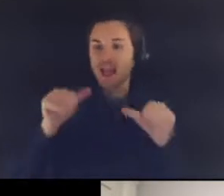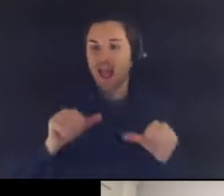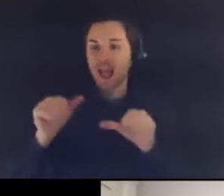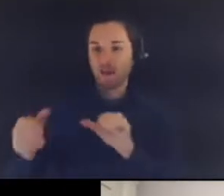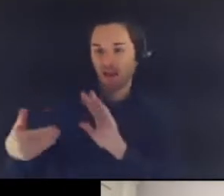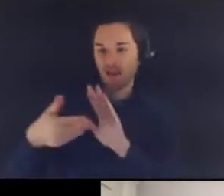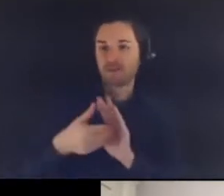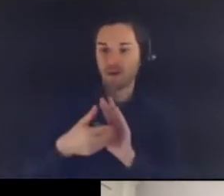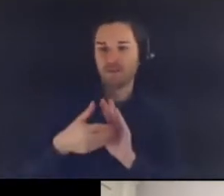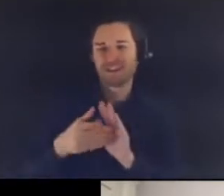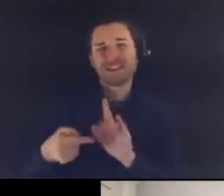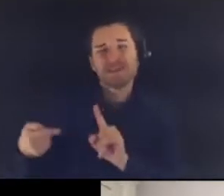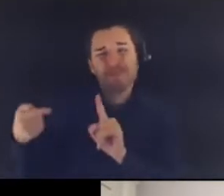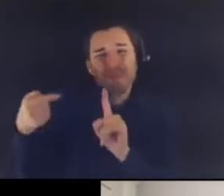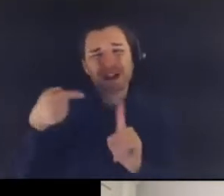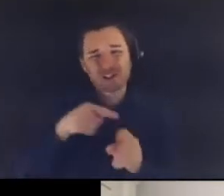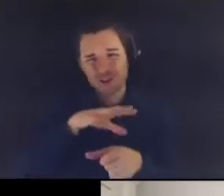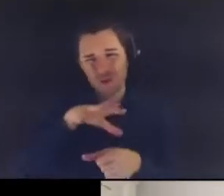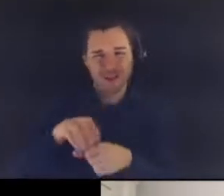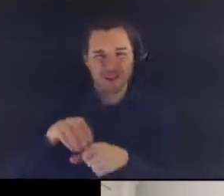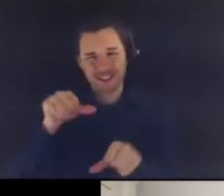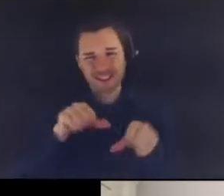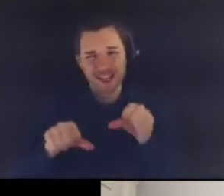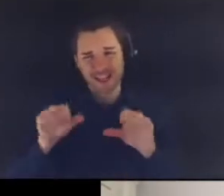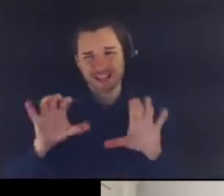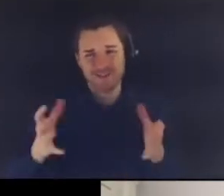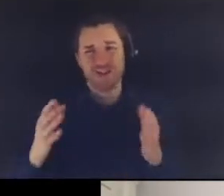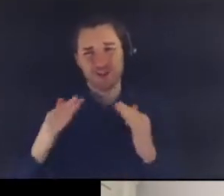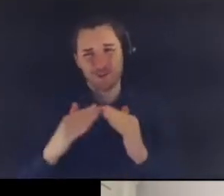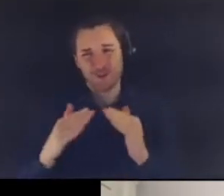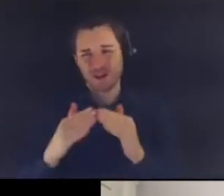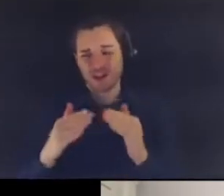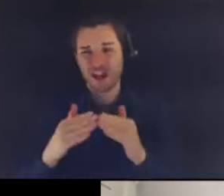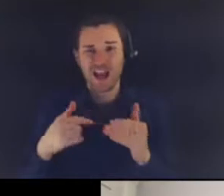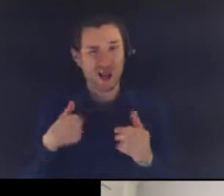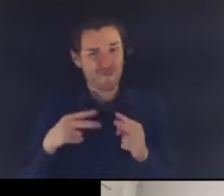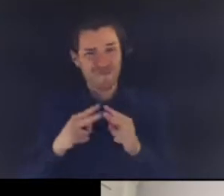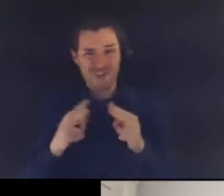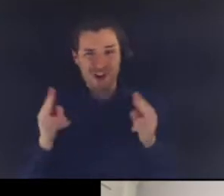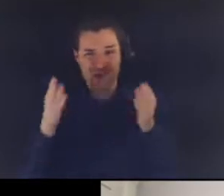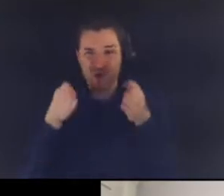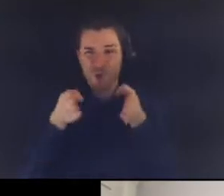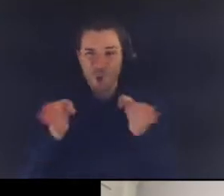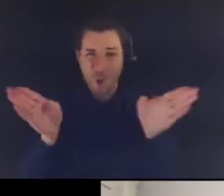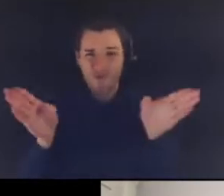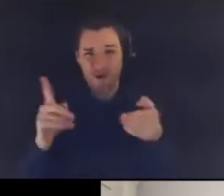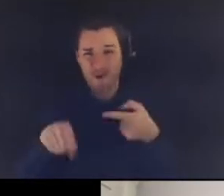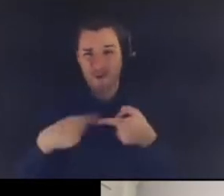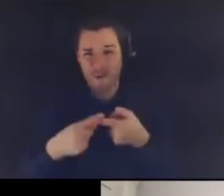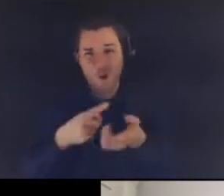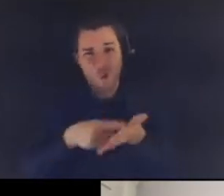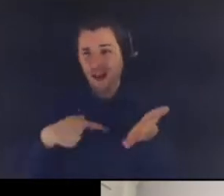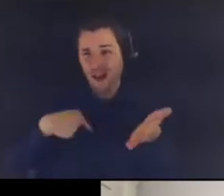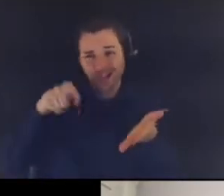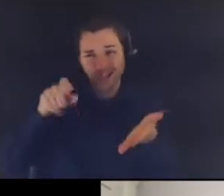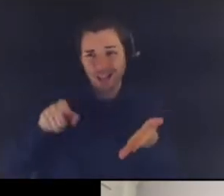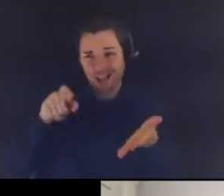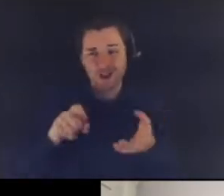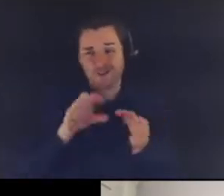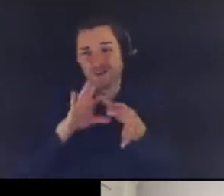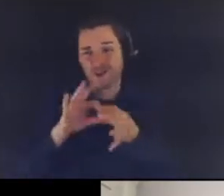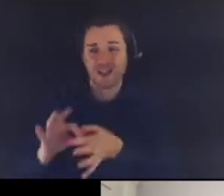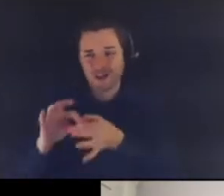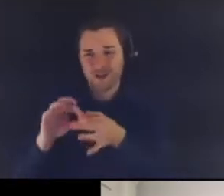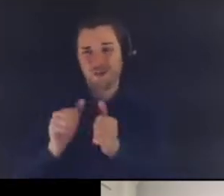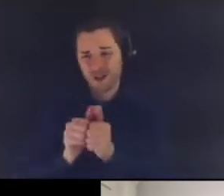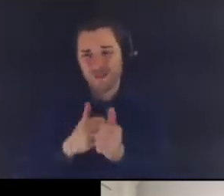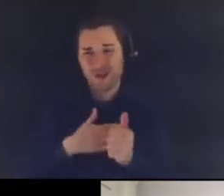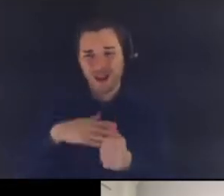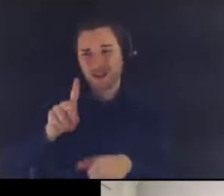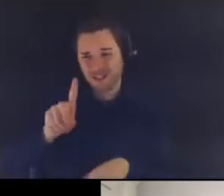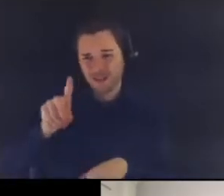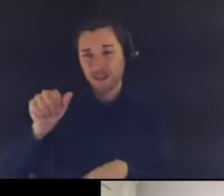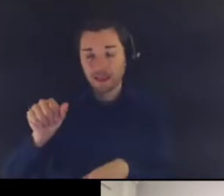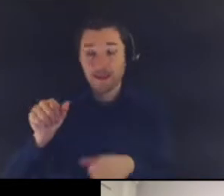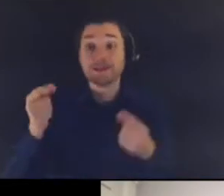So, I m very open about the things that I need with my disability. I came in on my applications